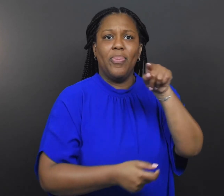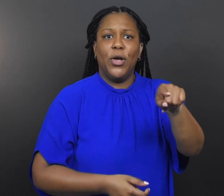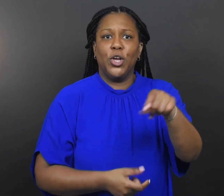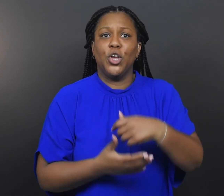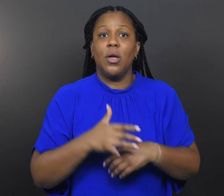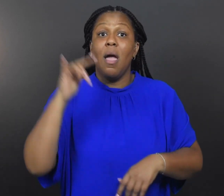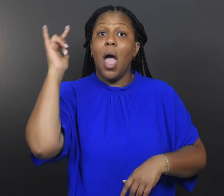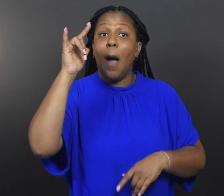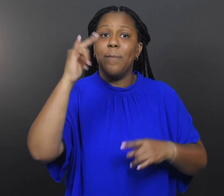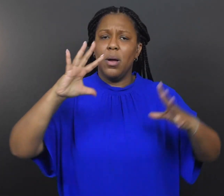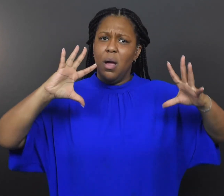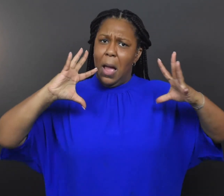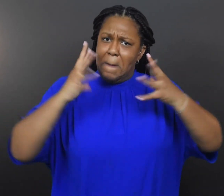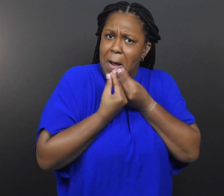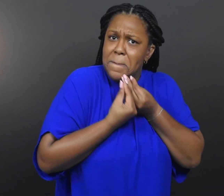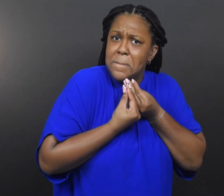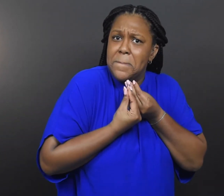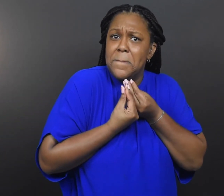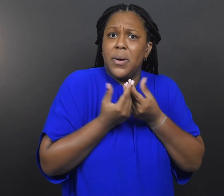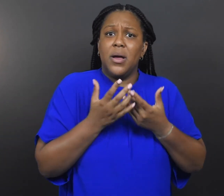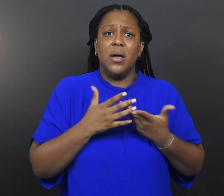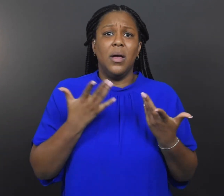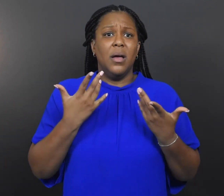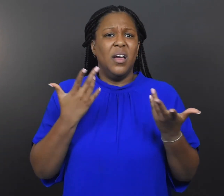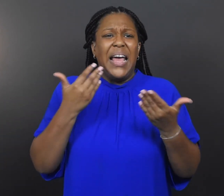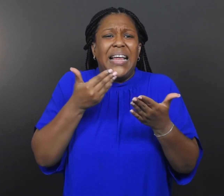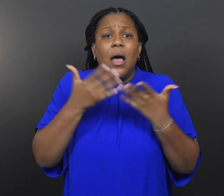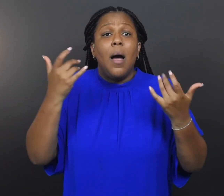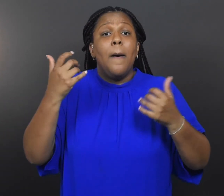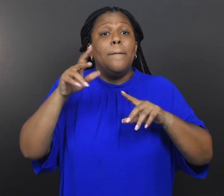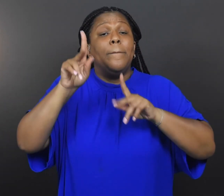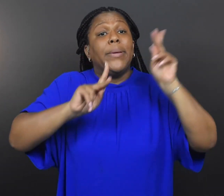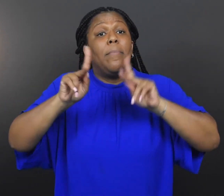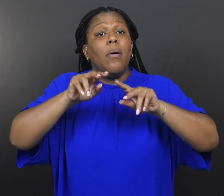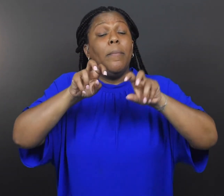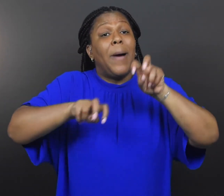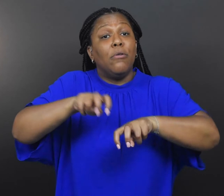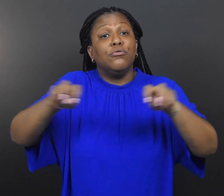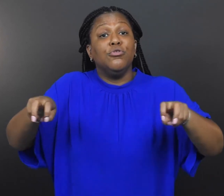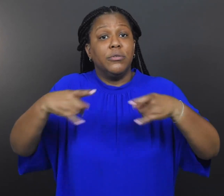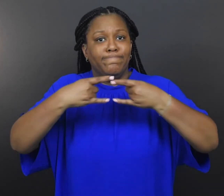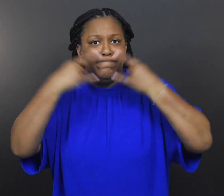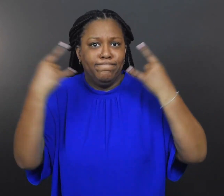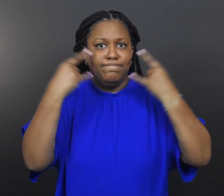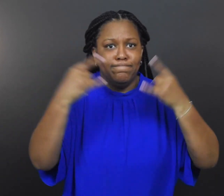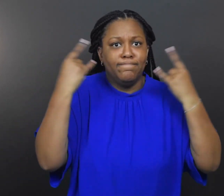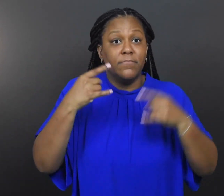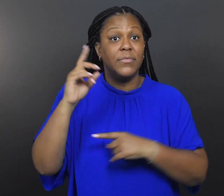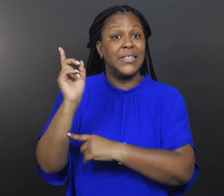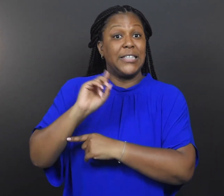Airports were packed, and nearly all passengers wore masks.